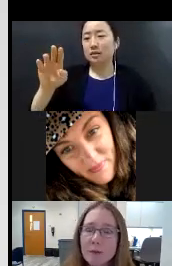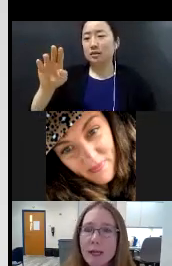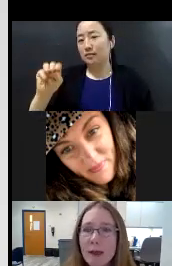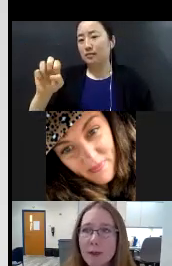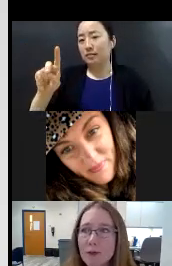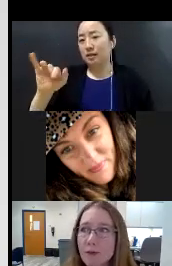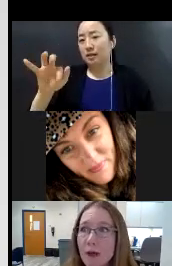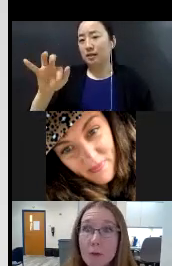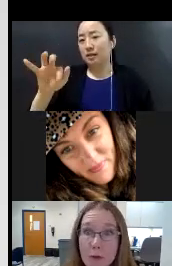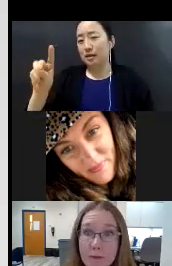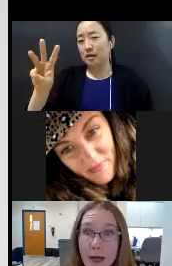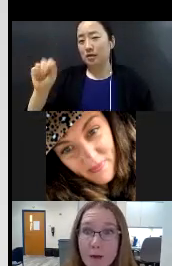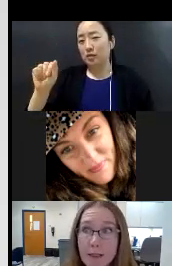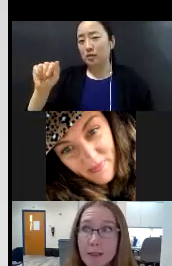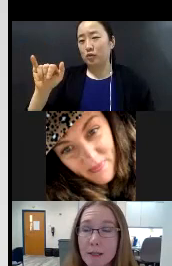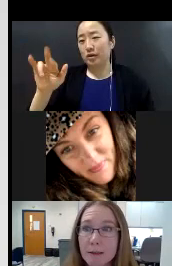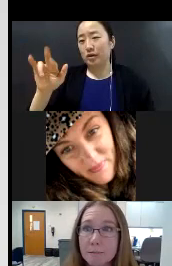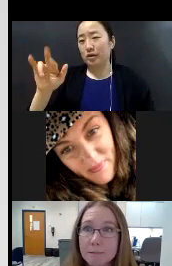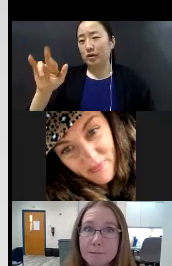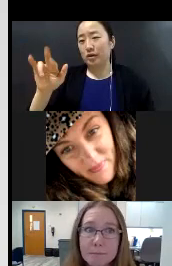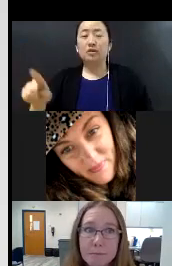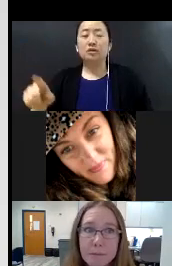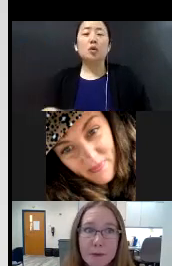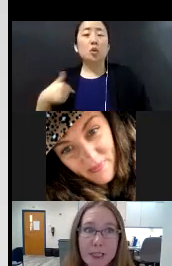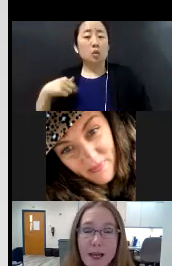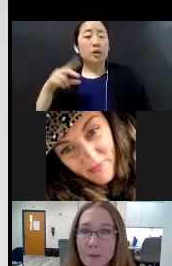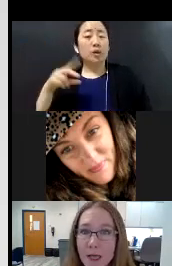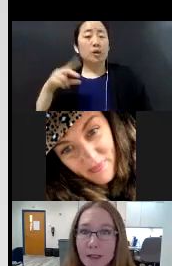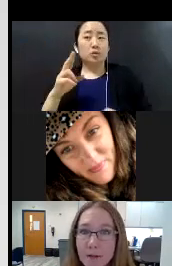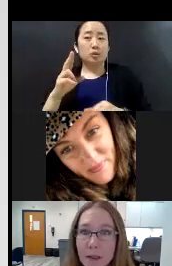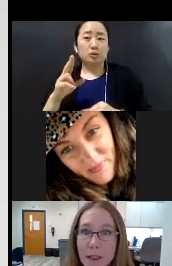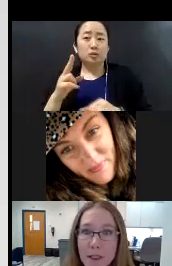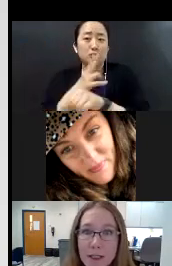Tabatha Sorenson: THE TROUBLE WE FOUND IS THE TIMELINE.